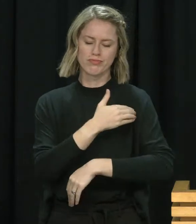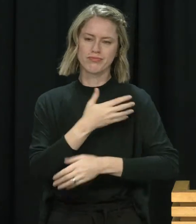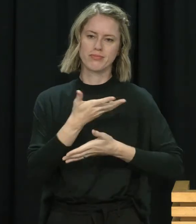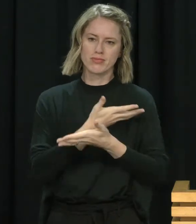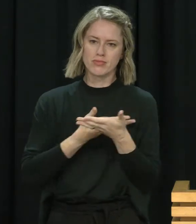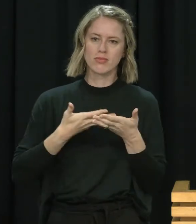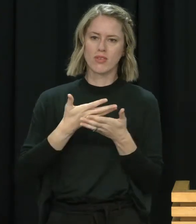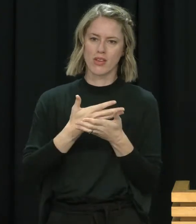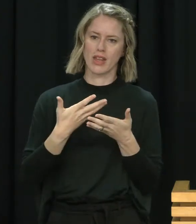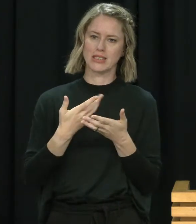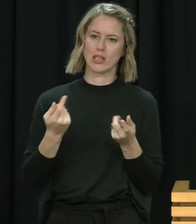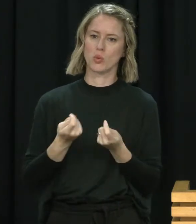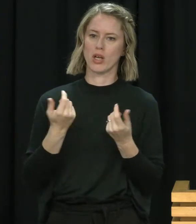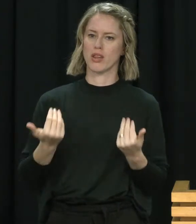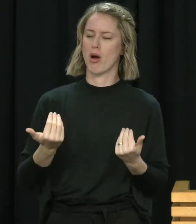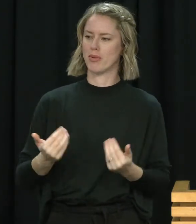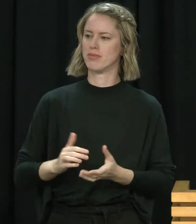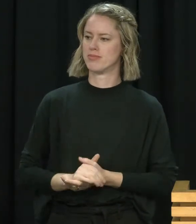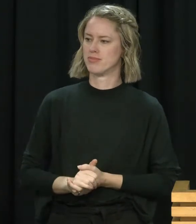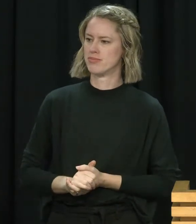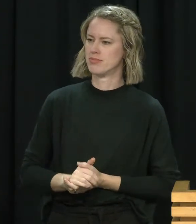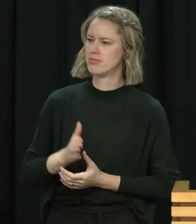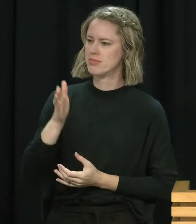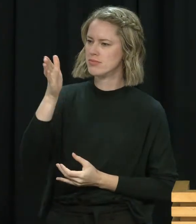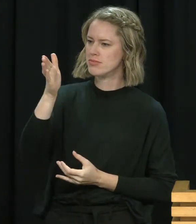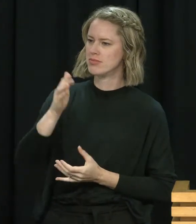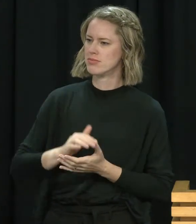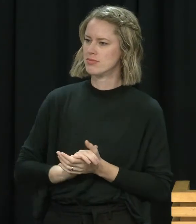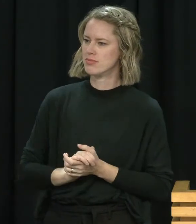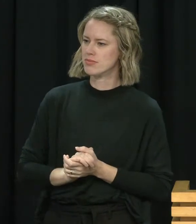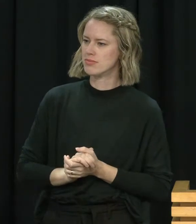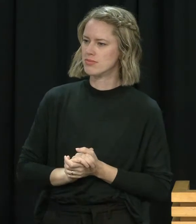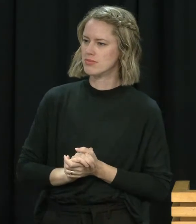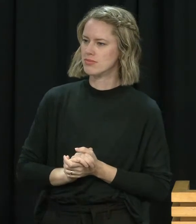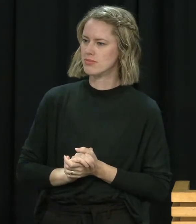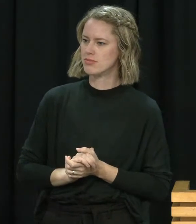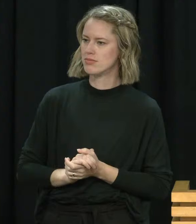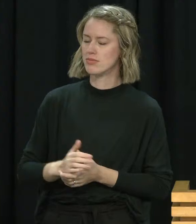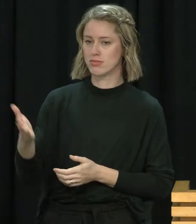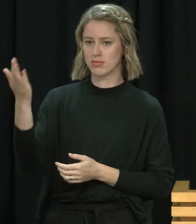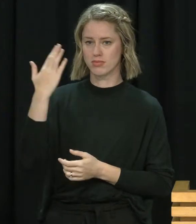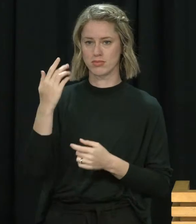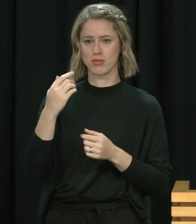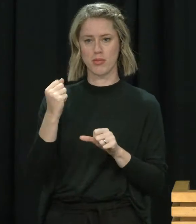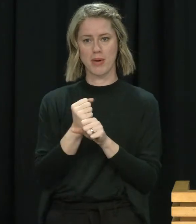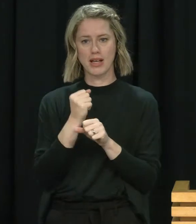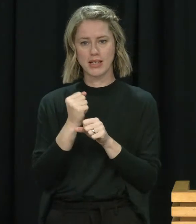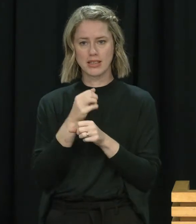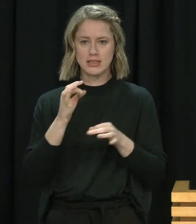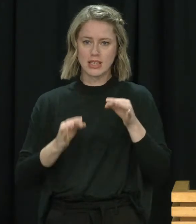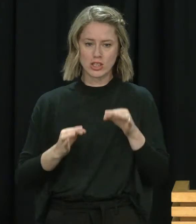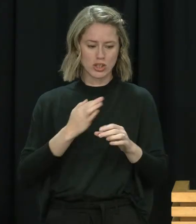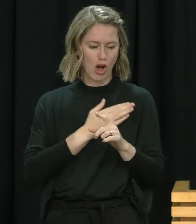real-time reviewing rather than review-write a report. And then some time before it's